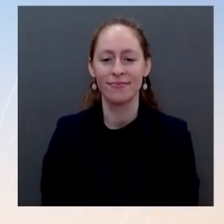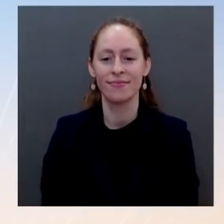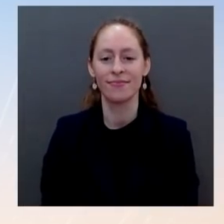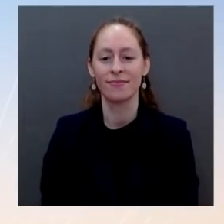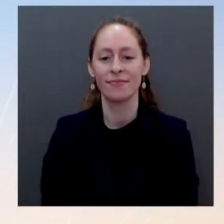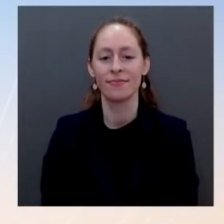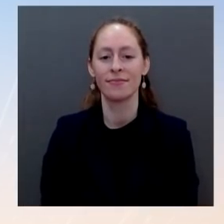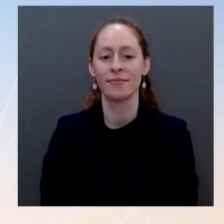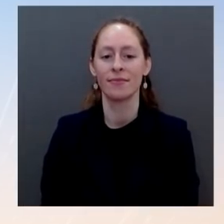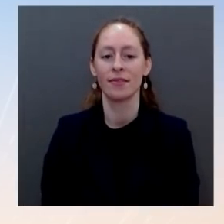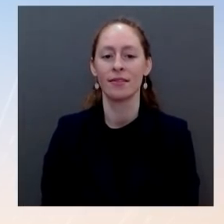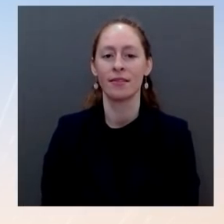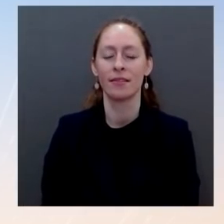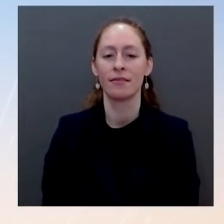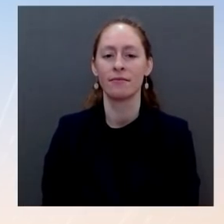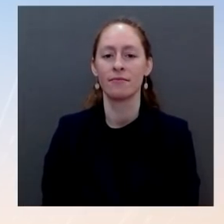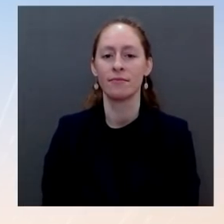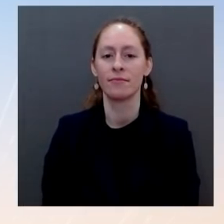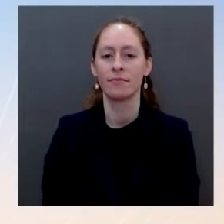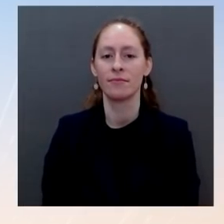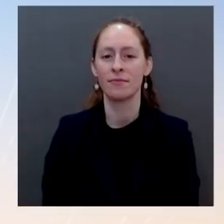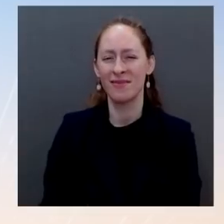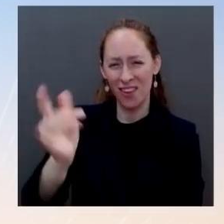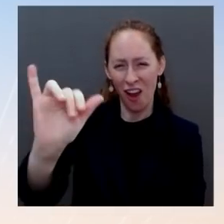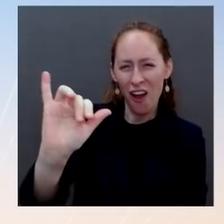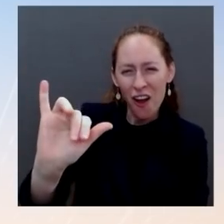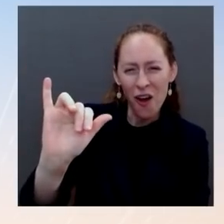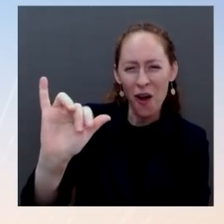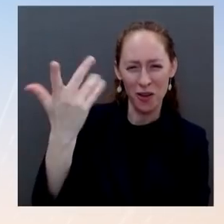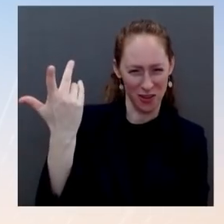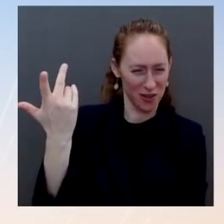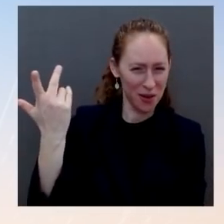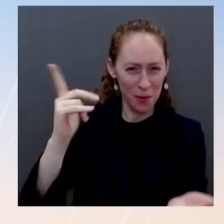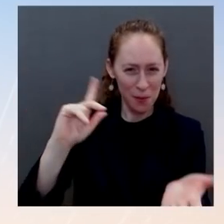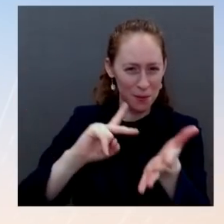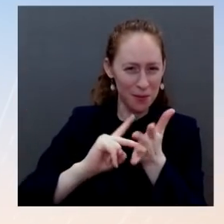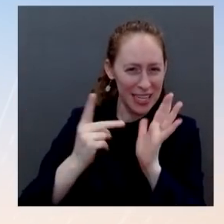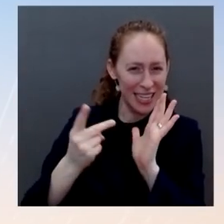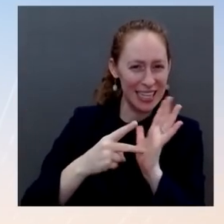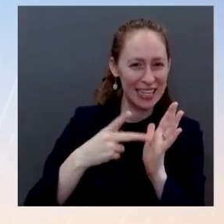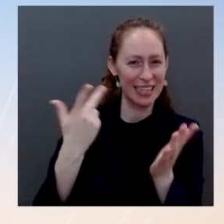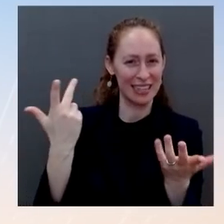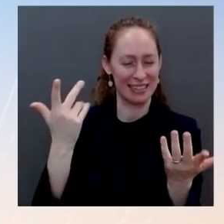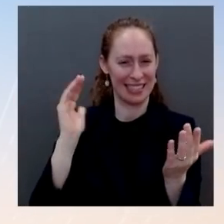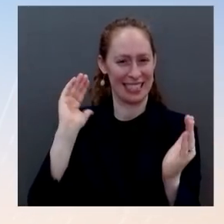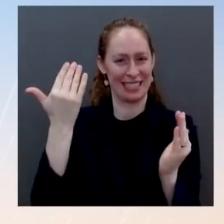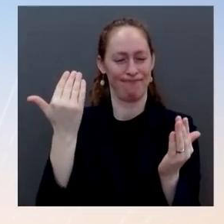and "up to date"? I mean, just looking at the two definitions, if they're encouraging you to be up to date --